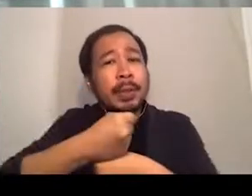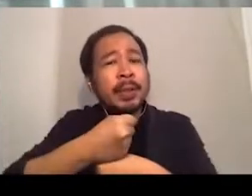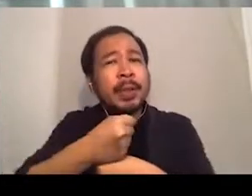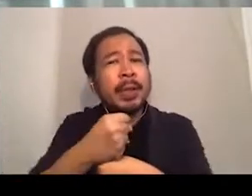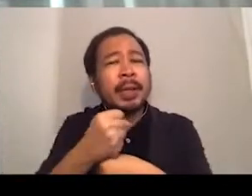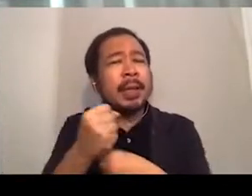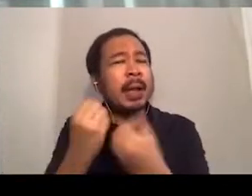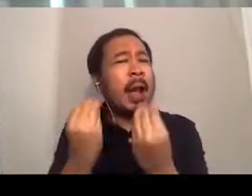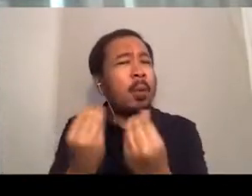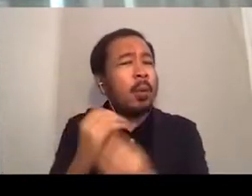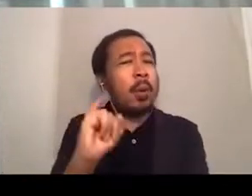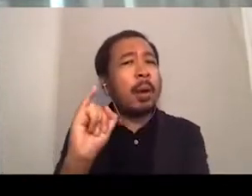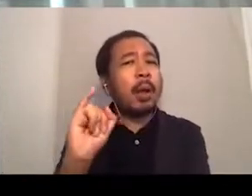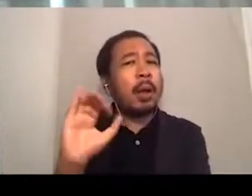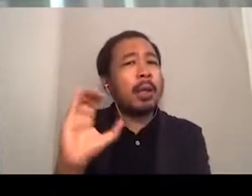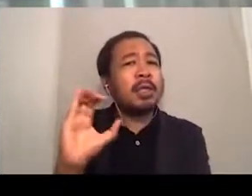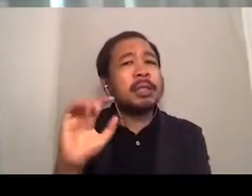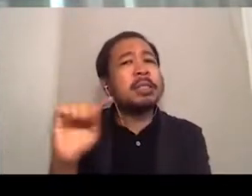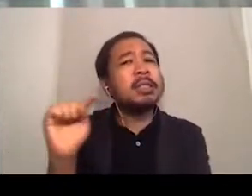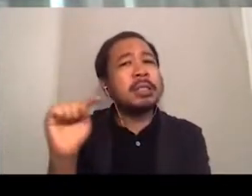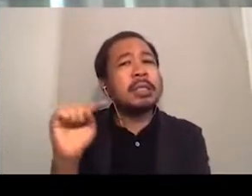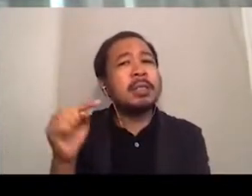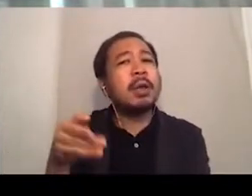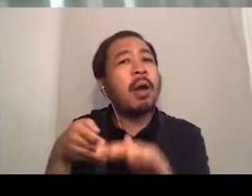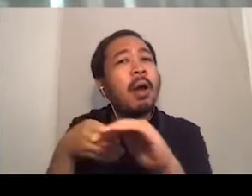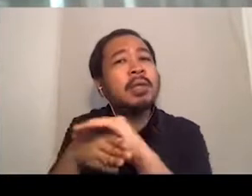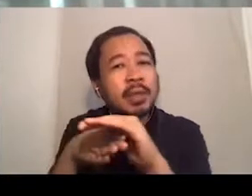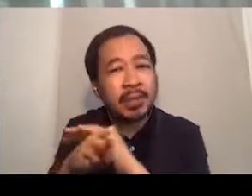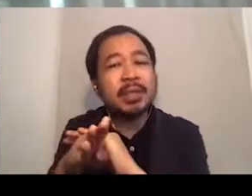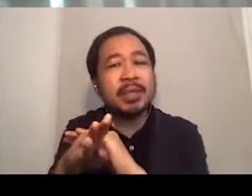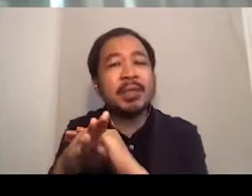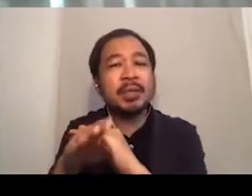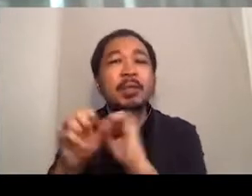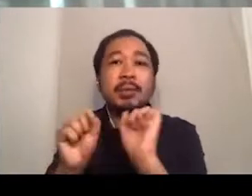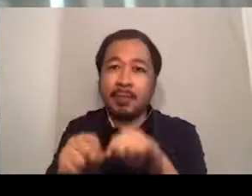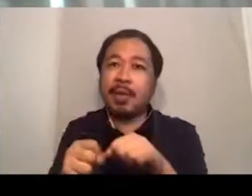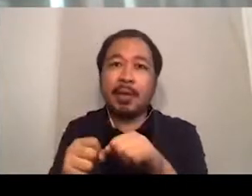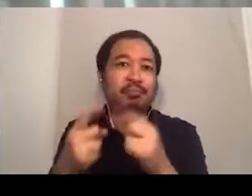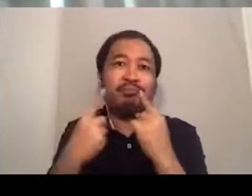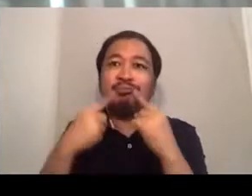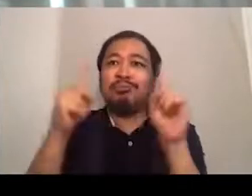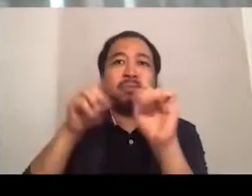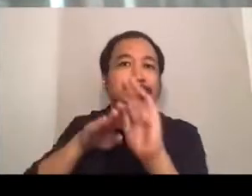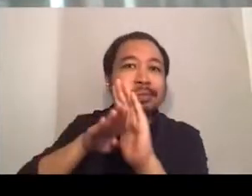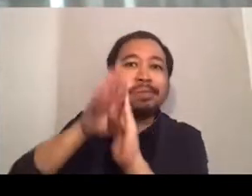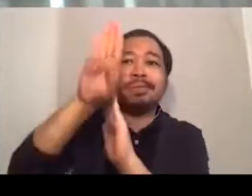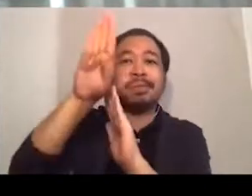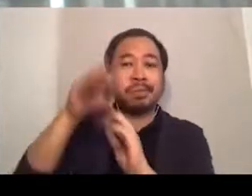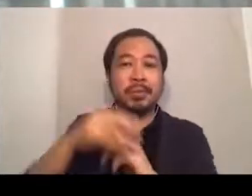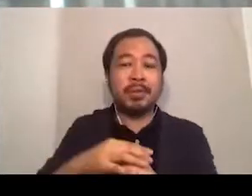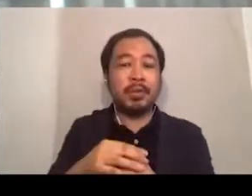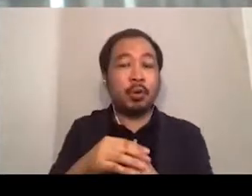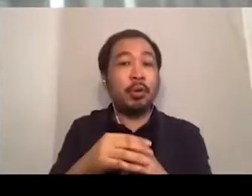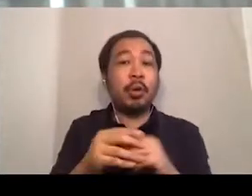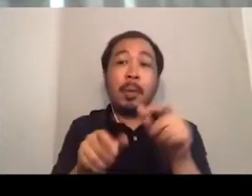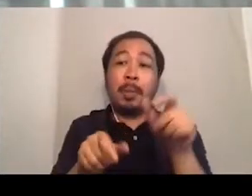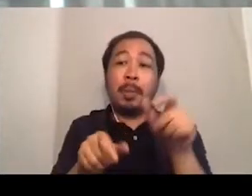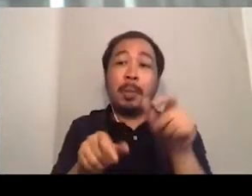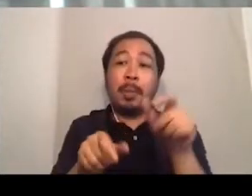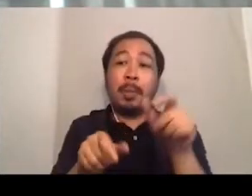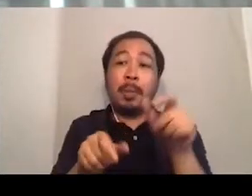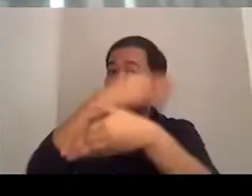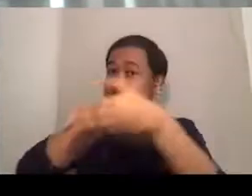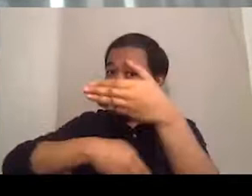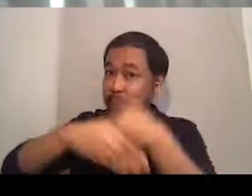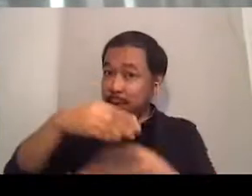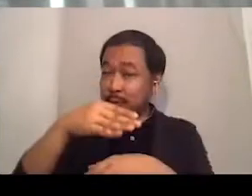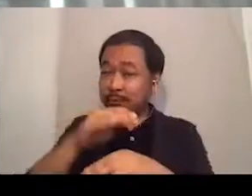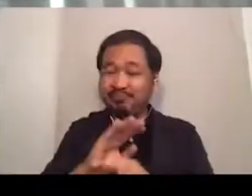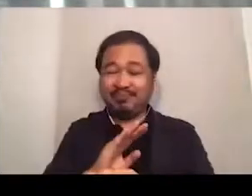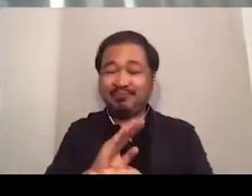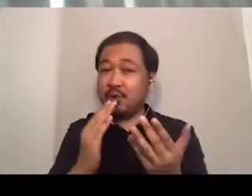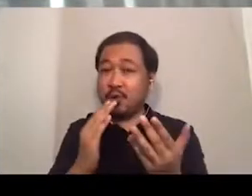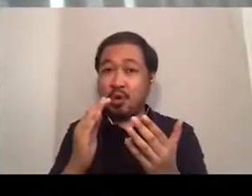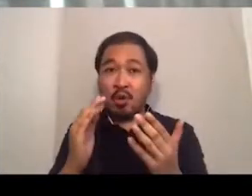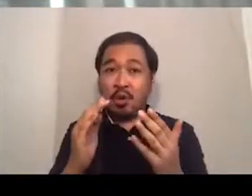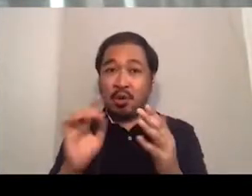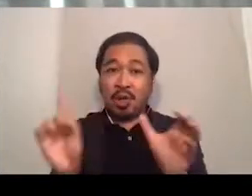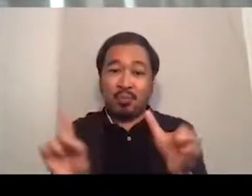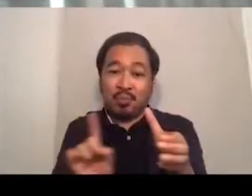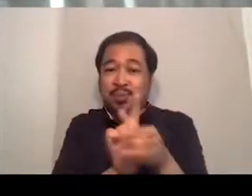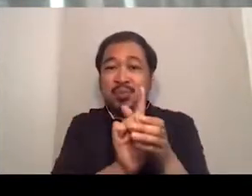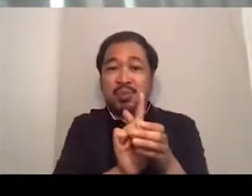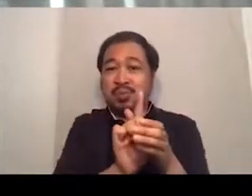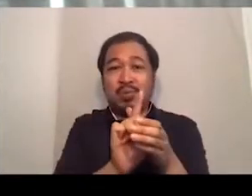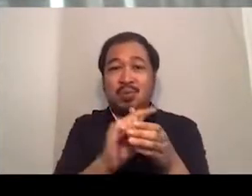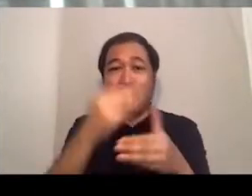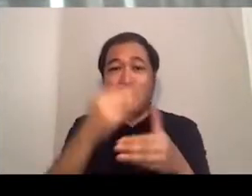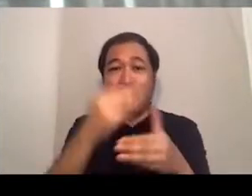And last, I would like to remind us that many, many thinkers,